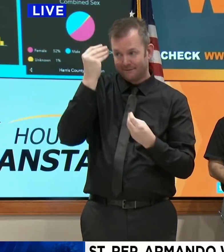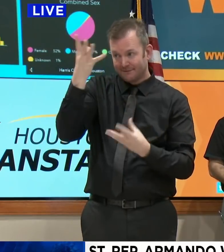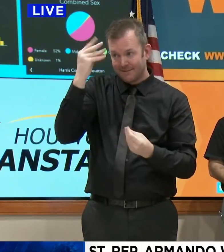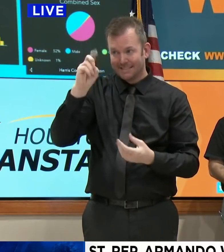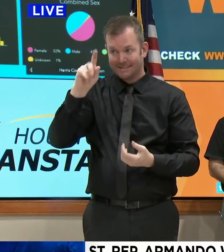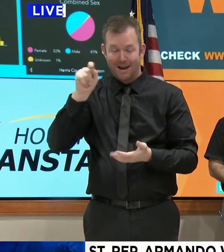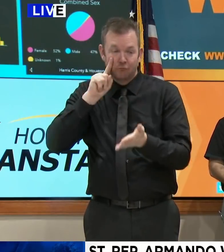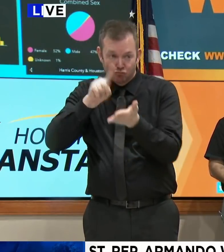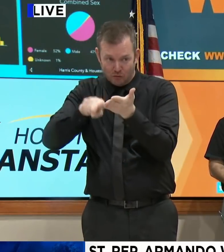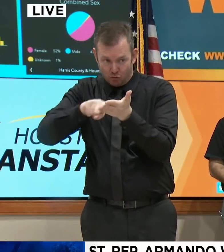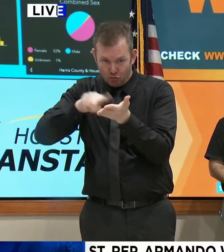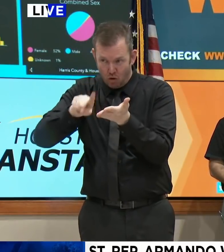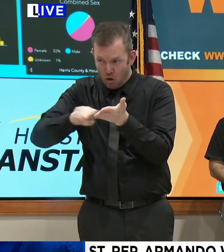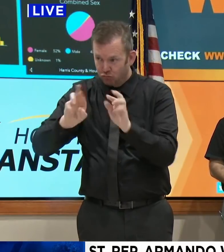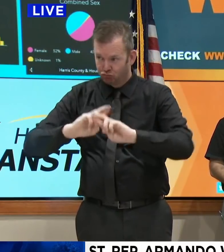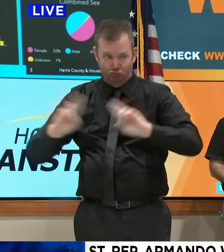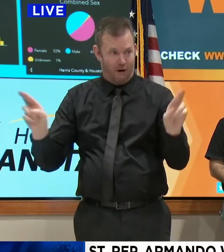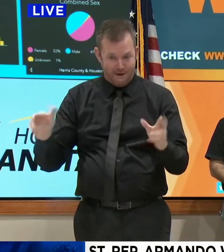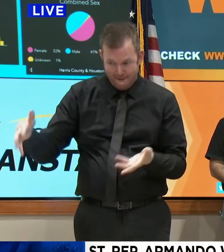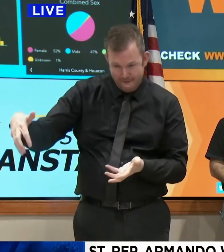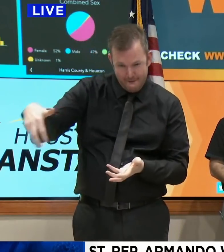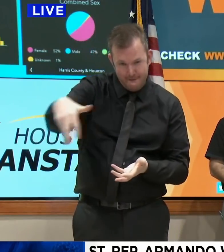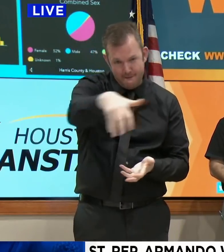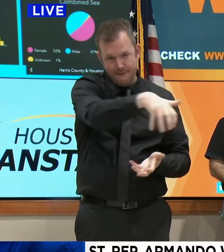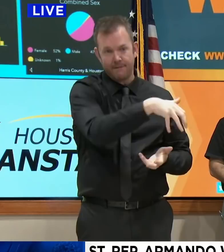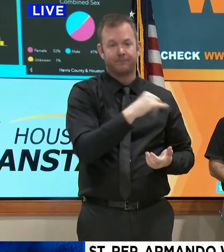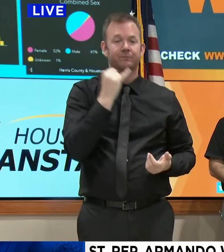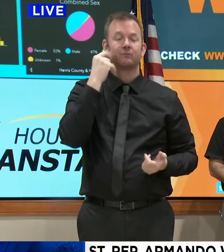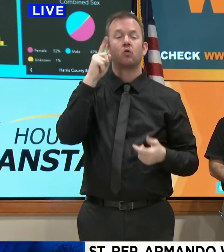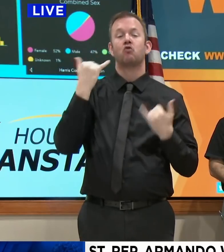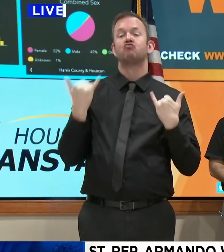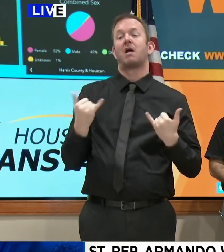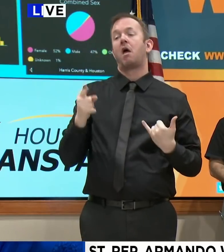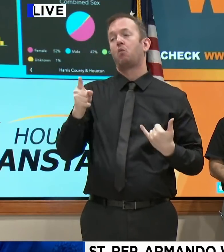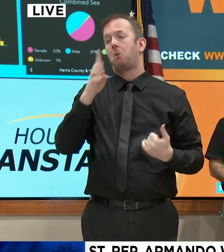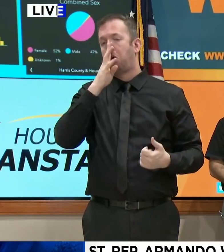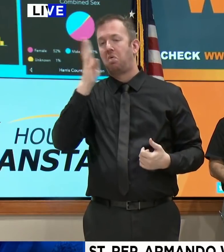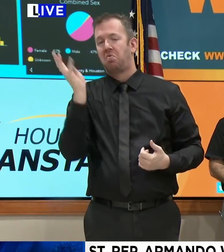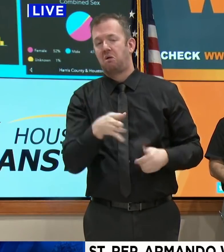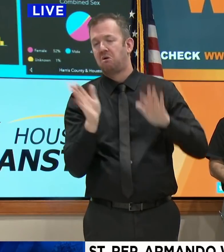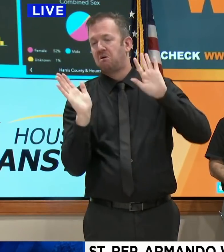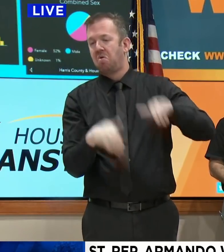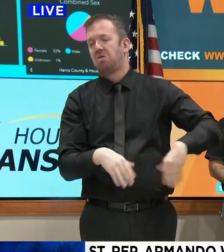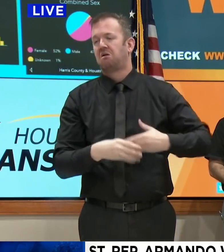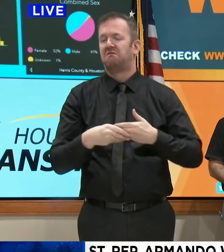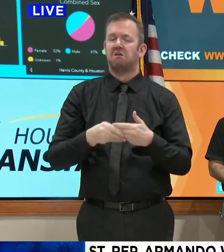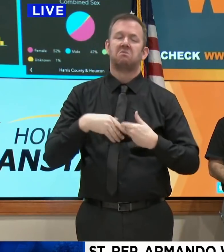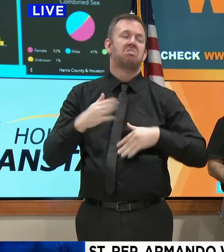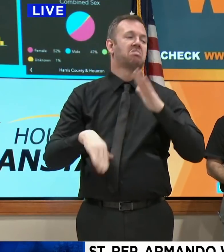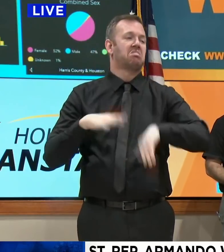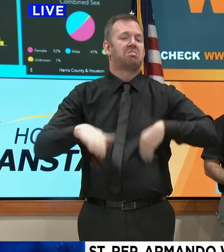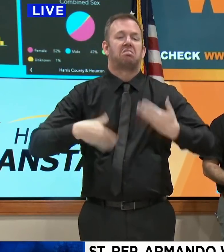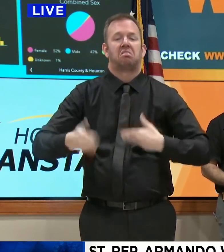capacity which we’re building and so I would urge people to and so I would urge people to not. not. You know relax their efforts